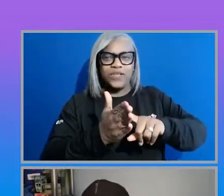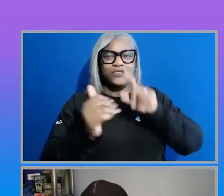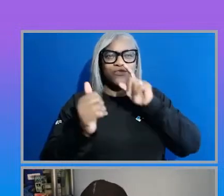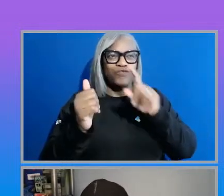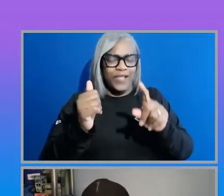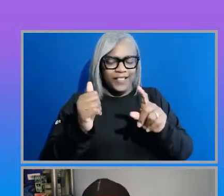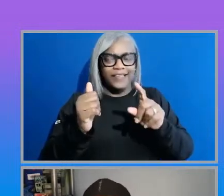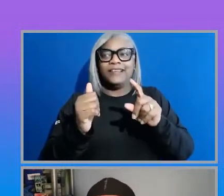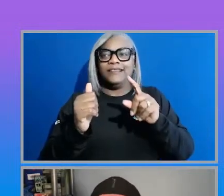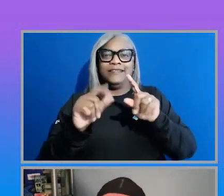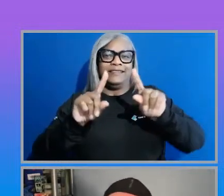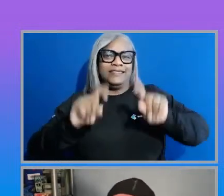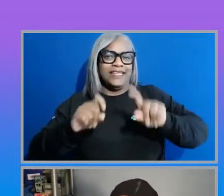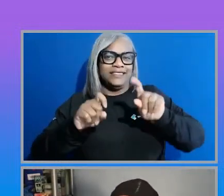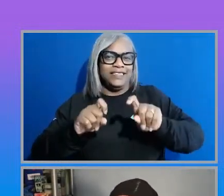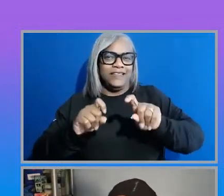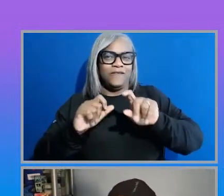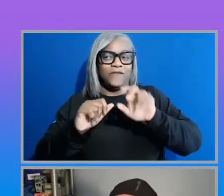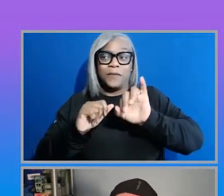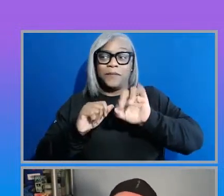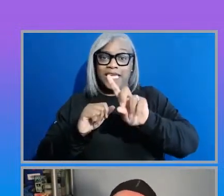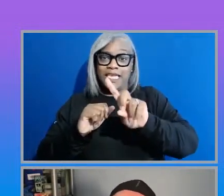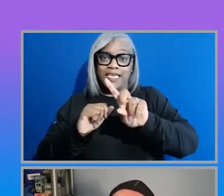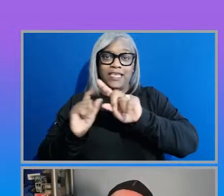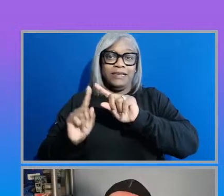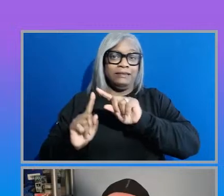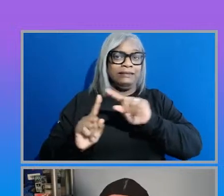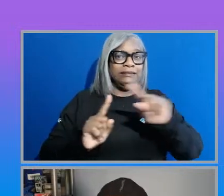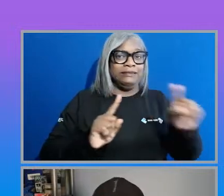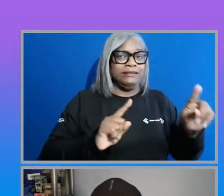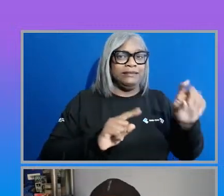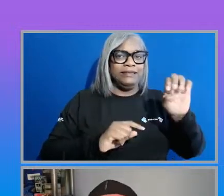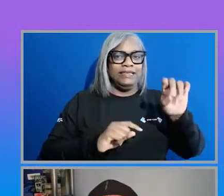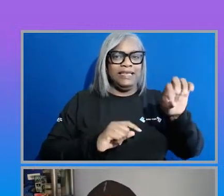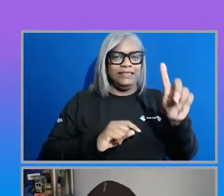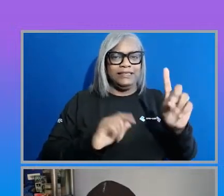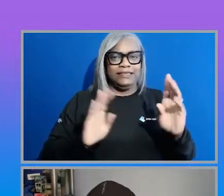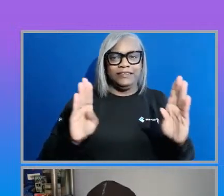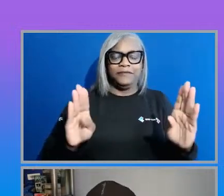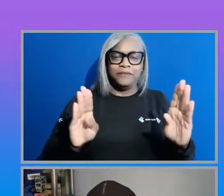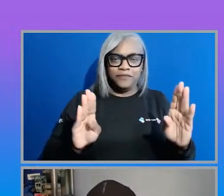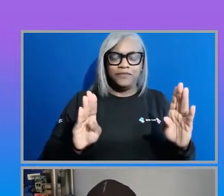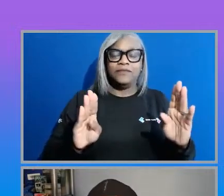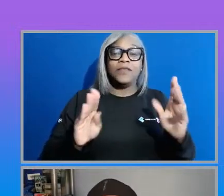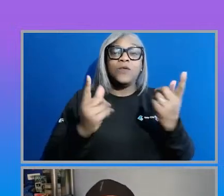end testing coming into play. So with end to end testing, you can